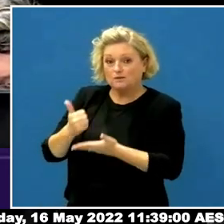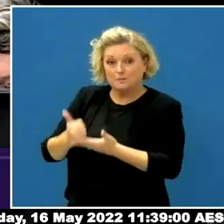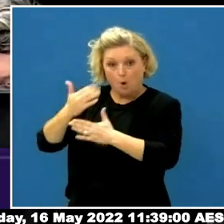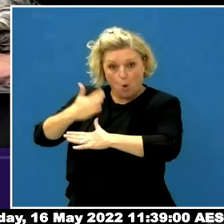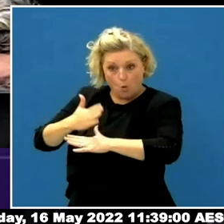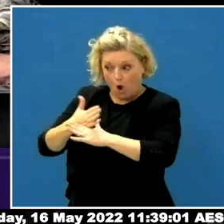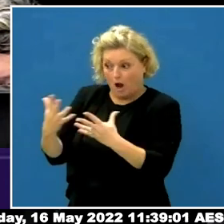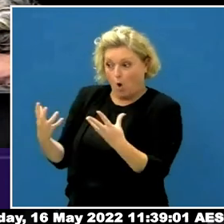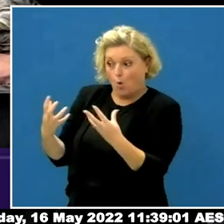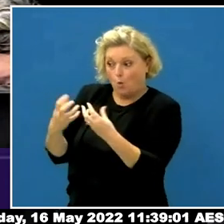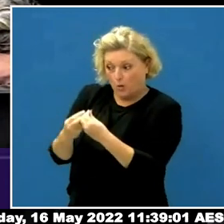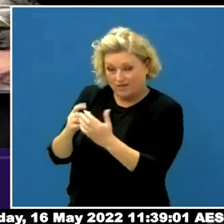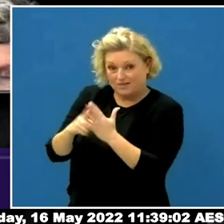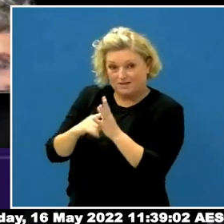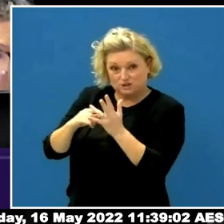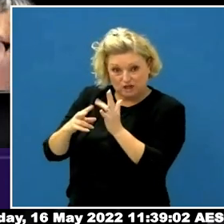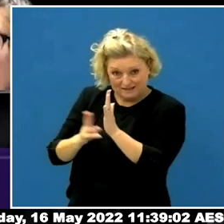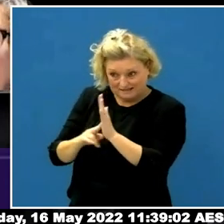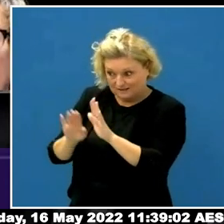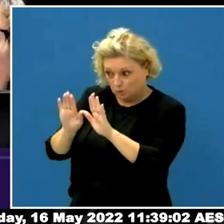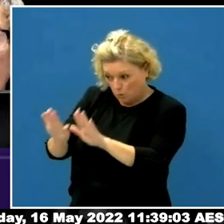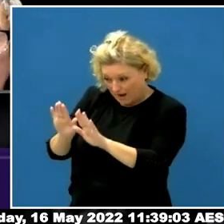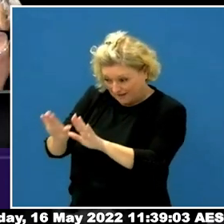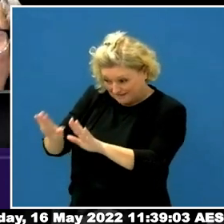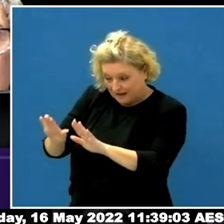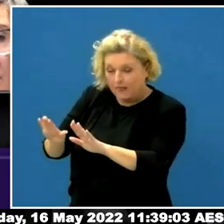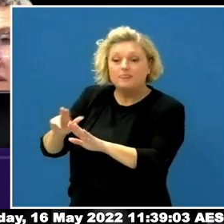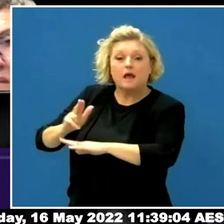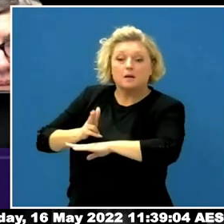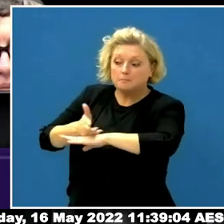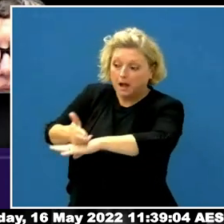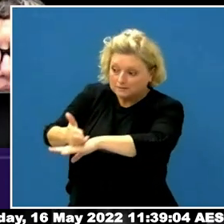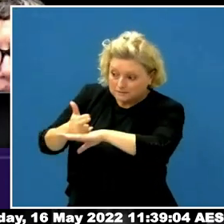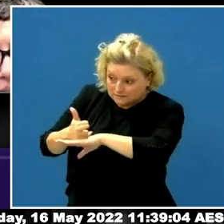I see. Would the personal care support person - they wouldn't transport-